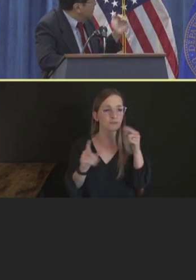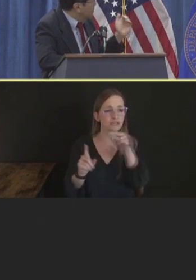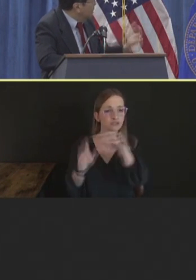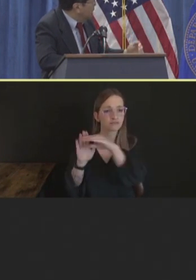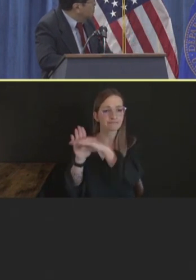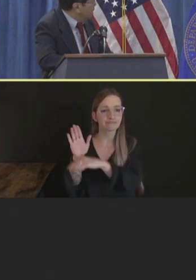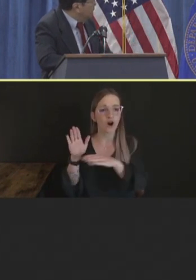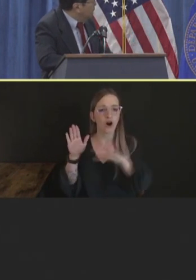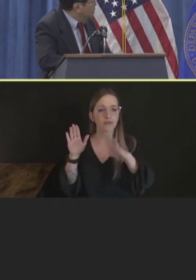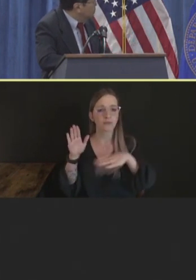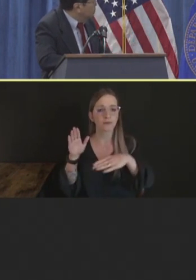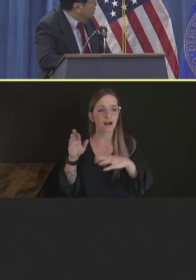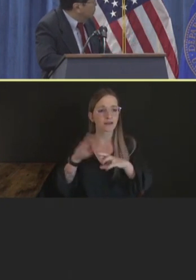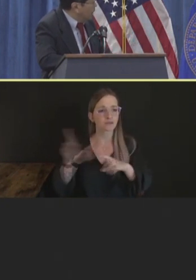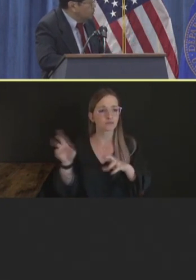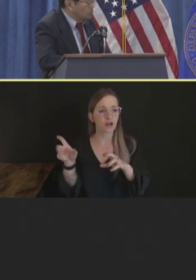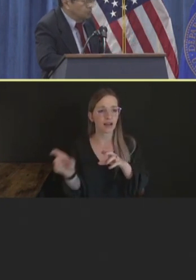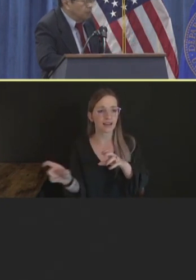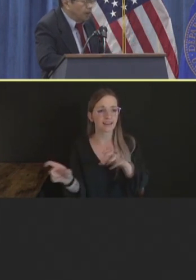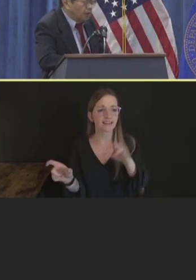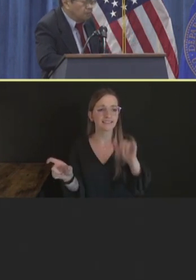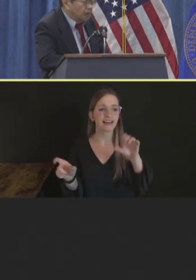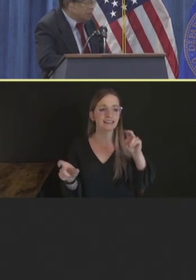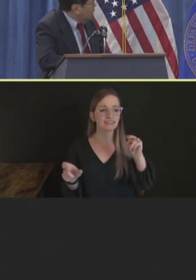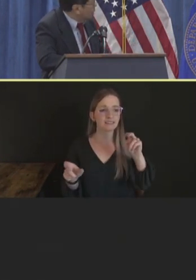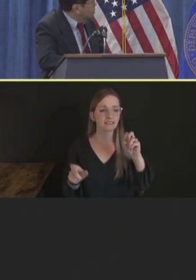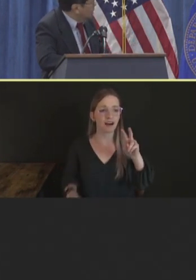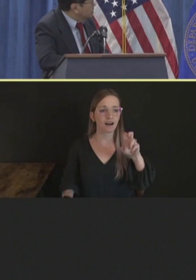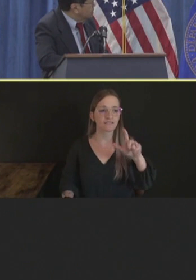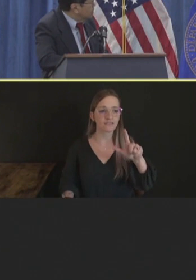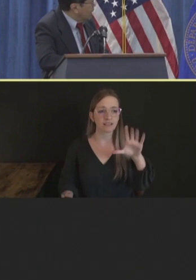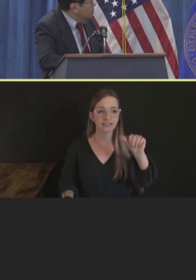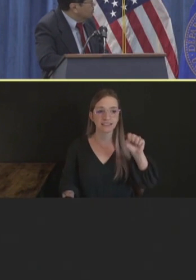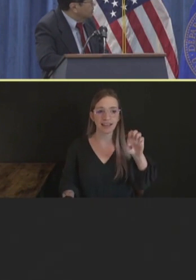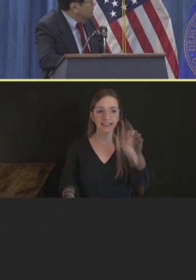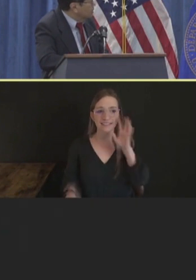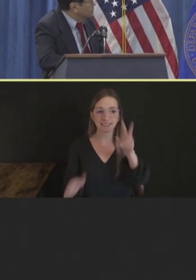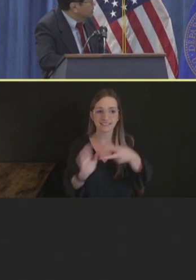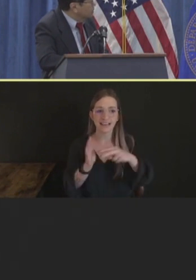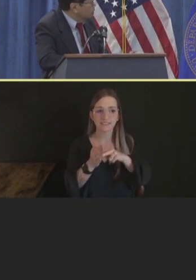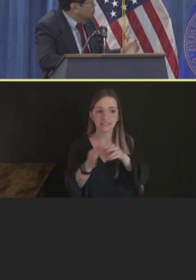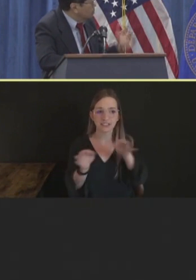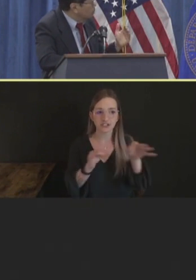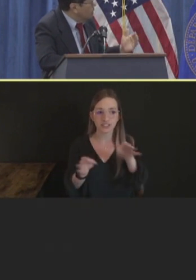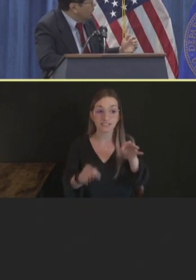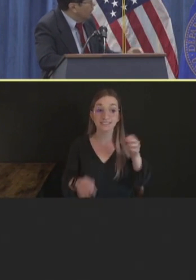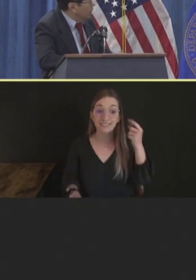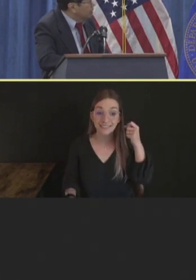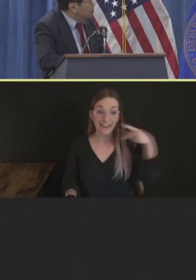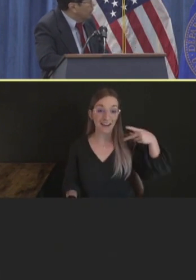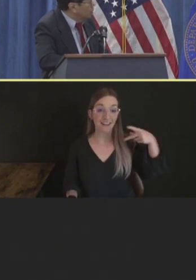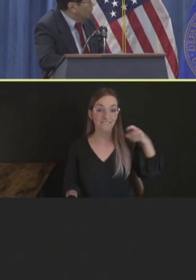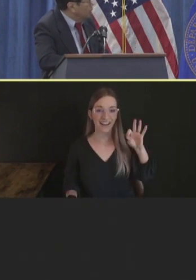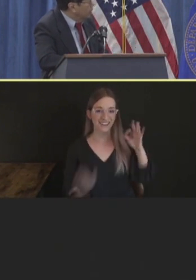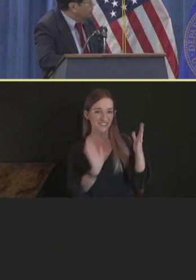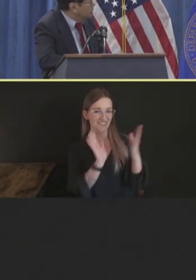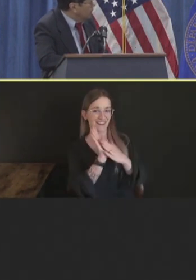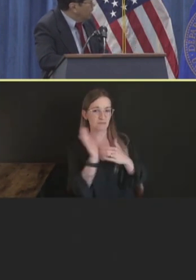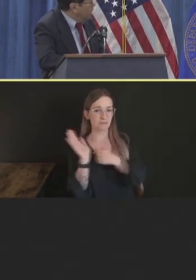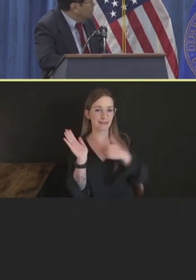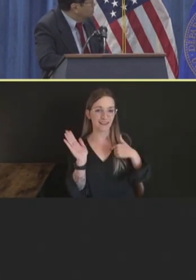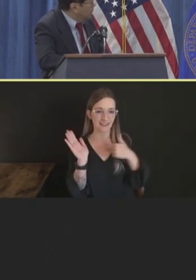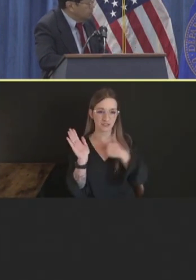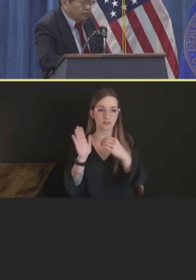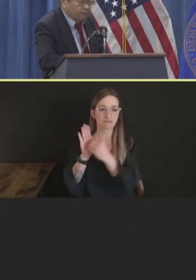And the Pfizer college did compliment us in terms of having the myocarditis case definition